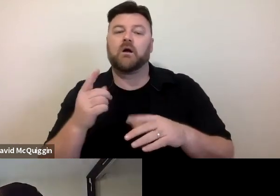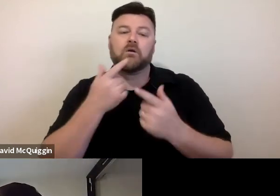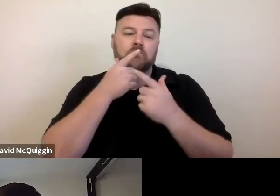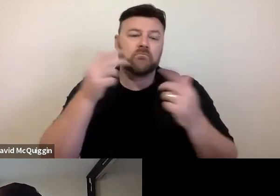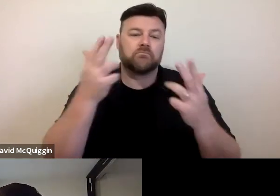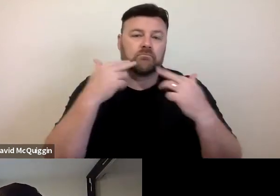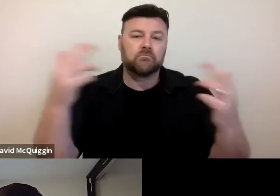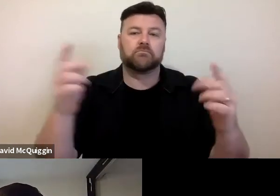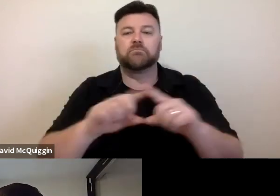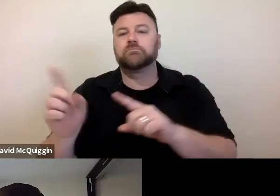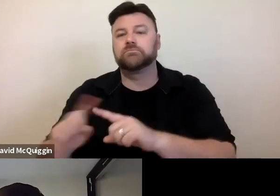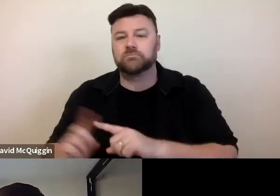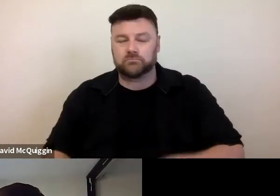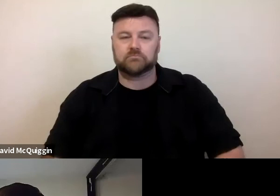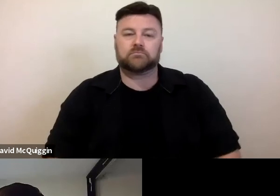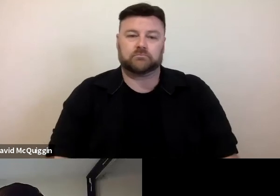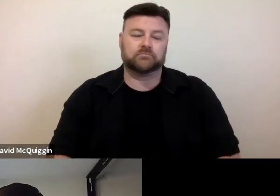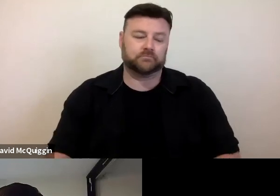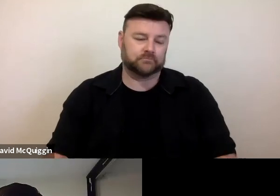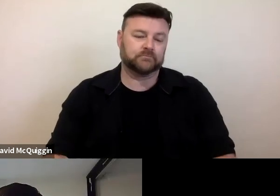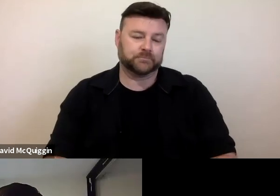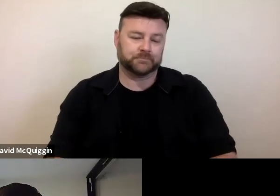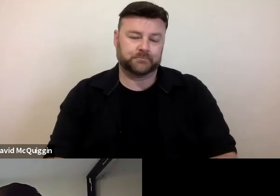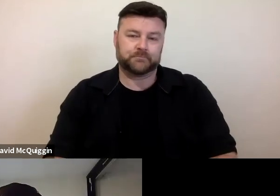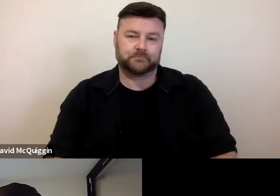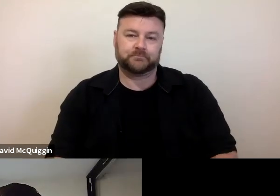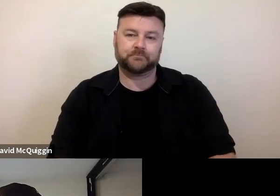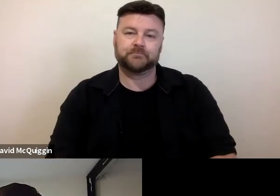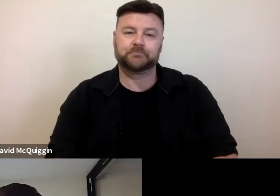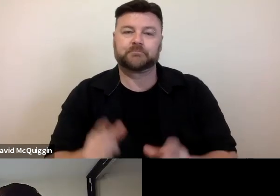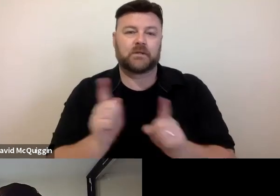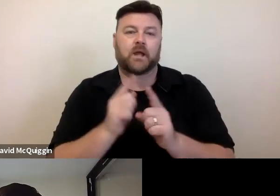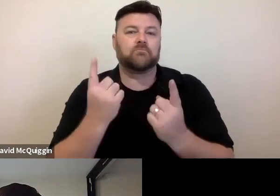it's the same asset. It's the same product or service, whatever you